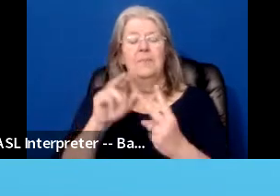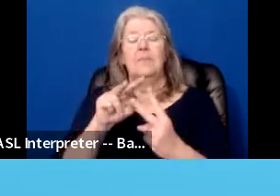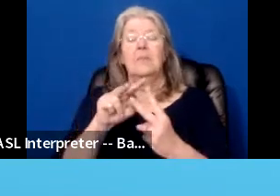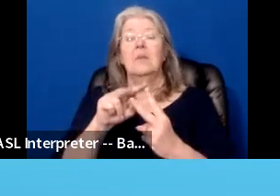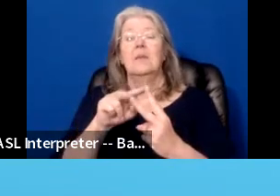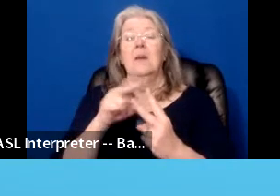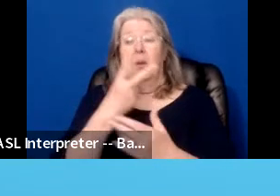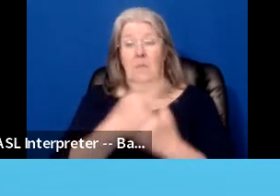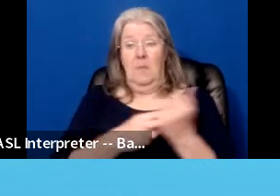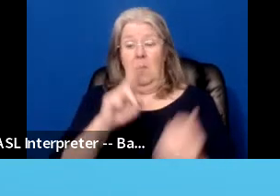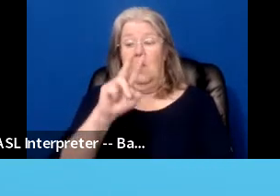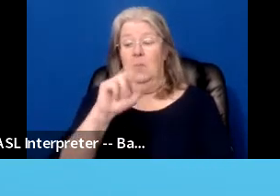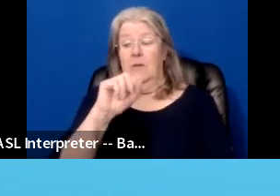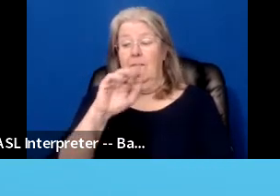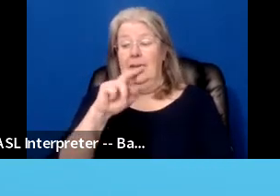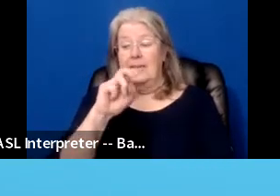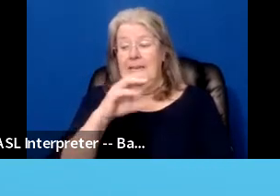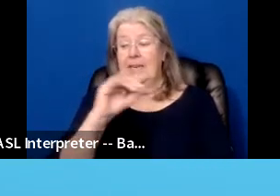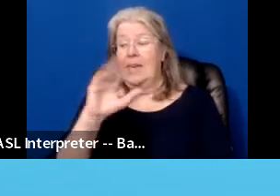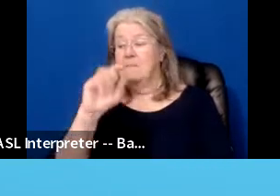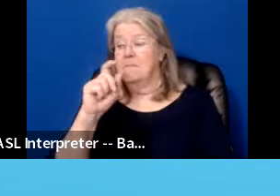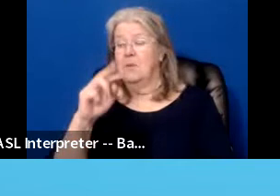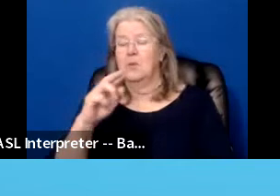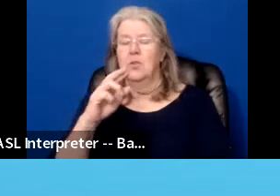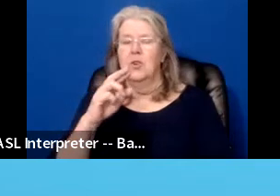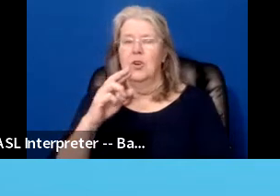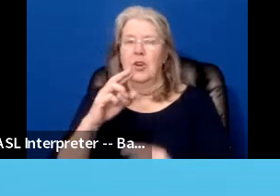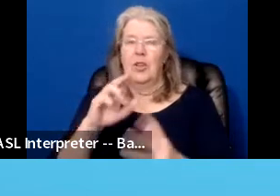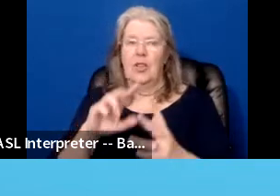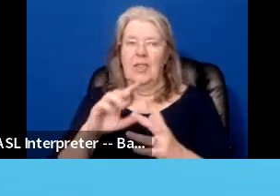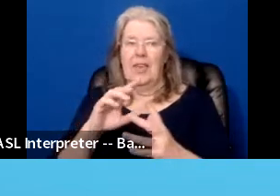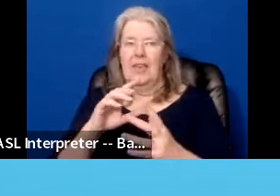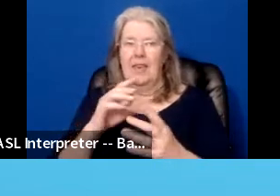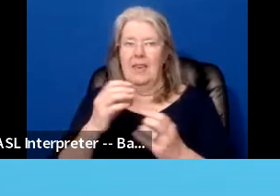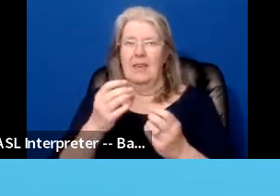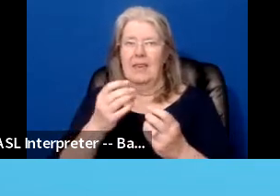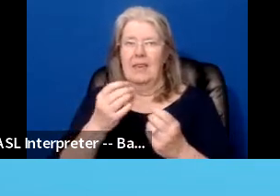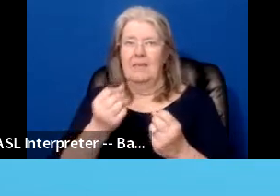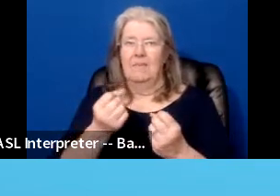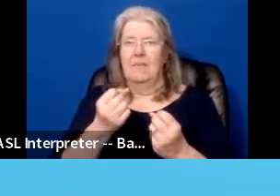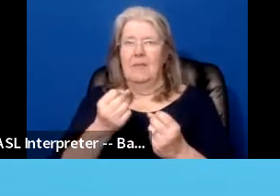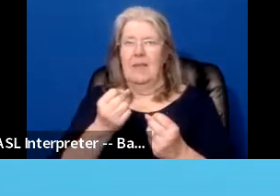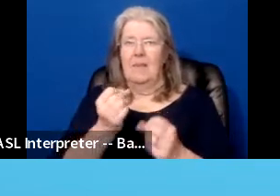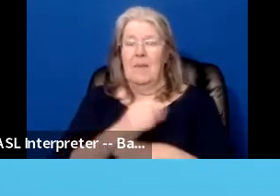what activate your immune system and your immune system is what helps you fight off the virus.